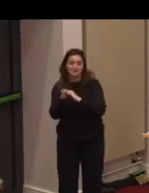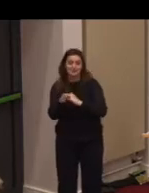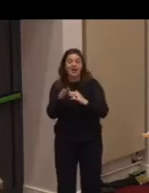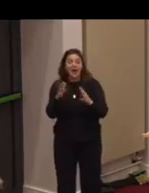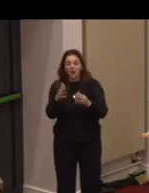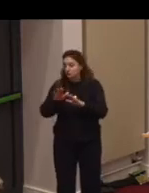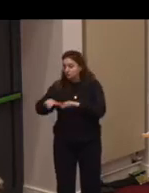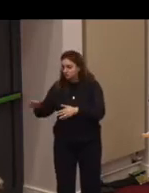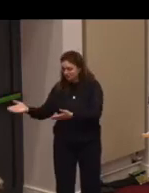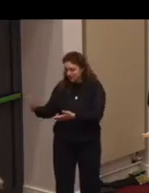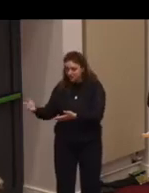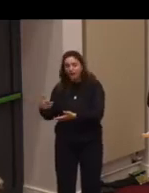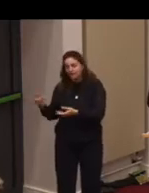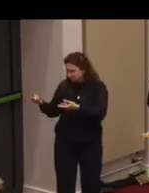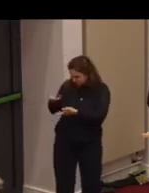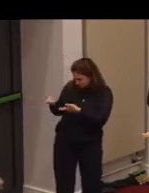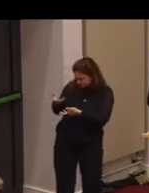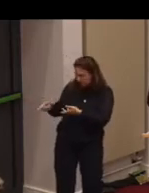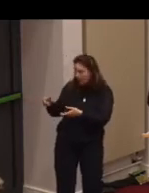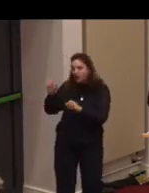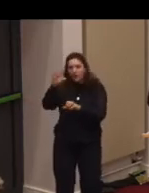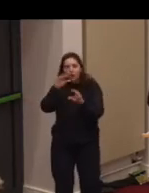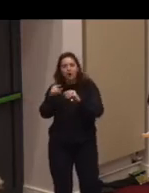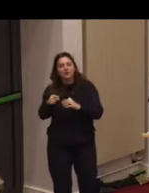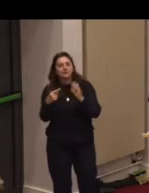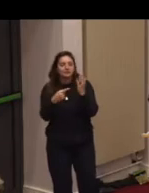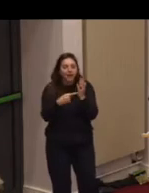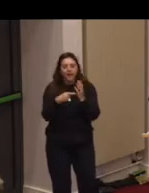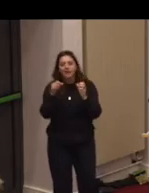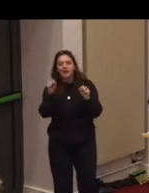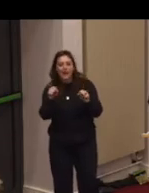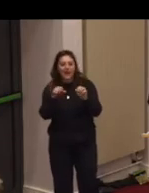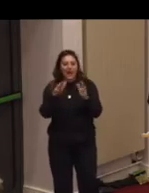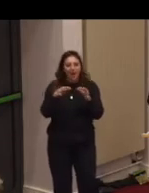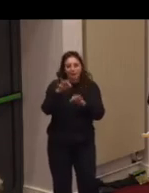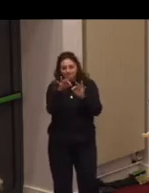education sometimes for the first time. Very simple device, very low cost that can